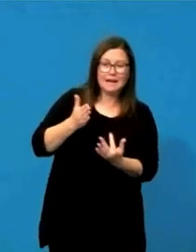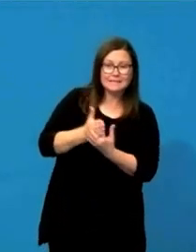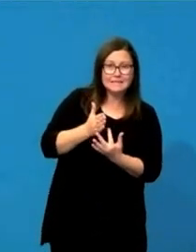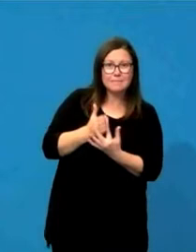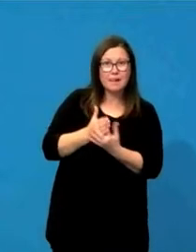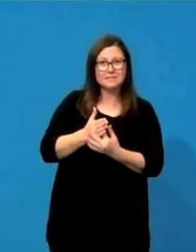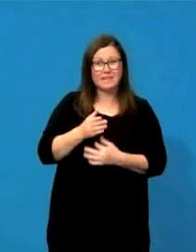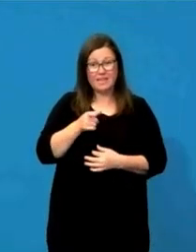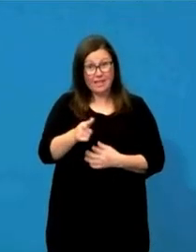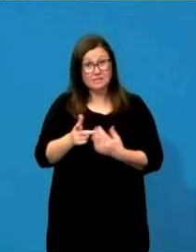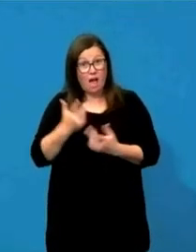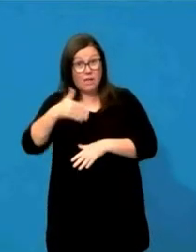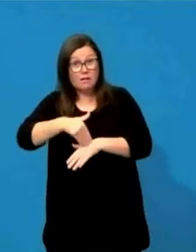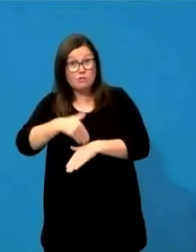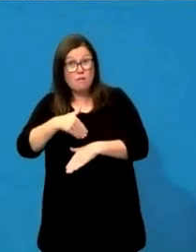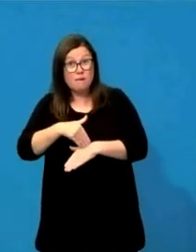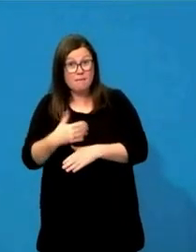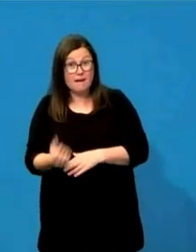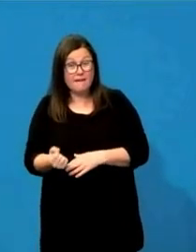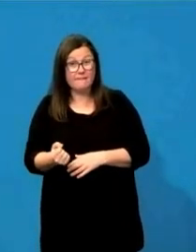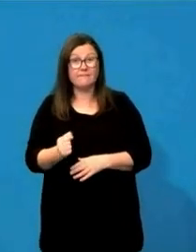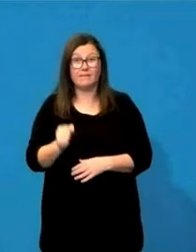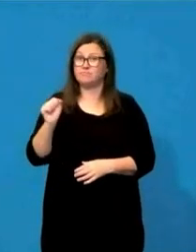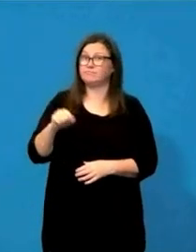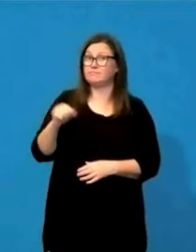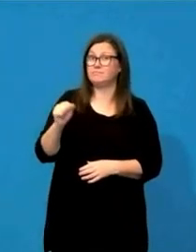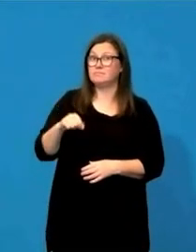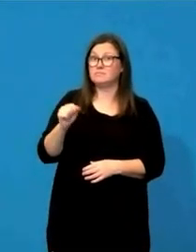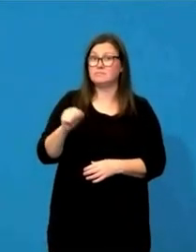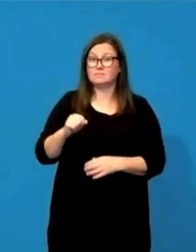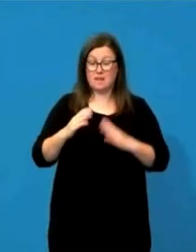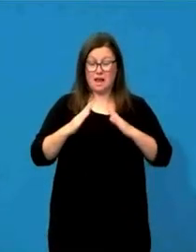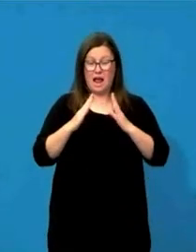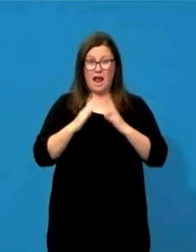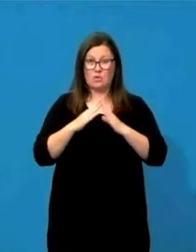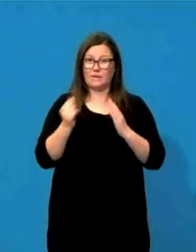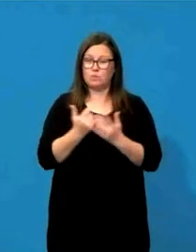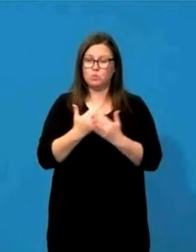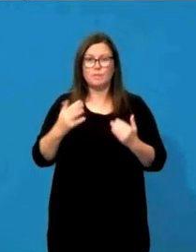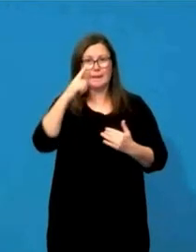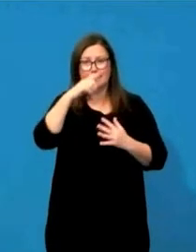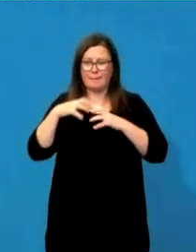Yeah, I think also overcrowding issues as well. So there's not enough housing.